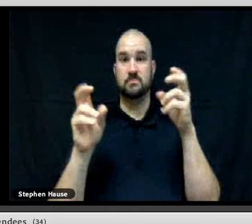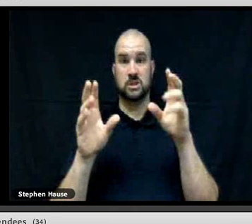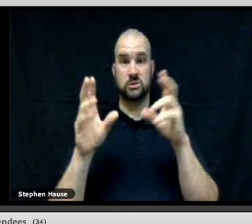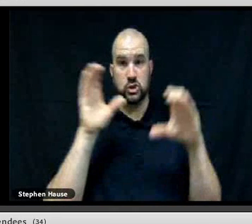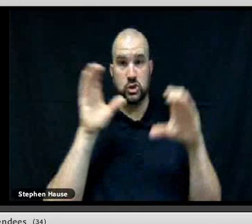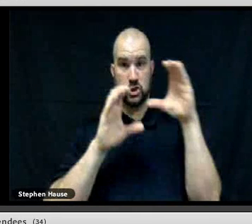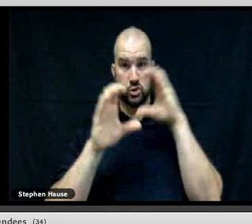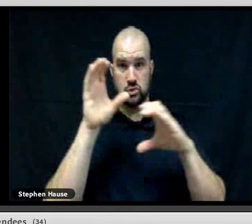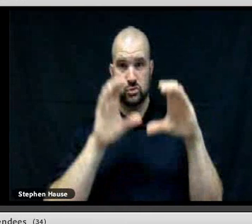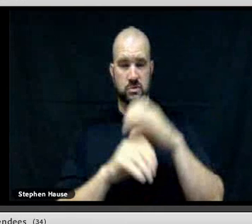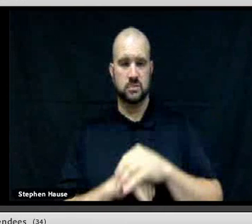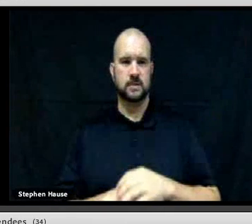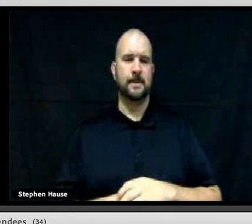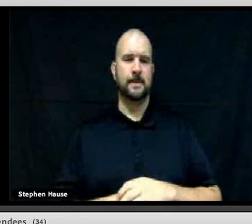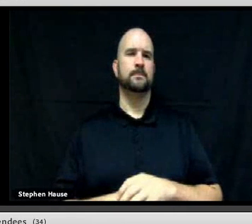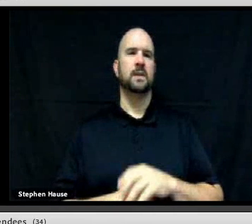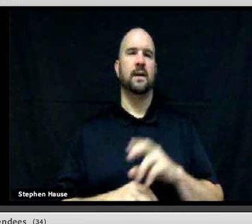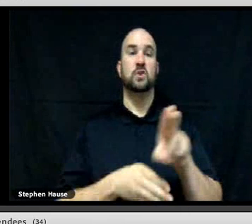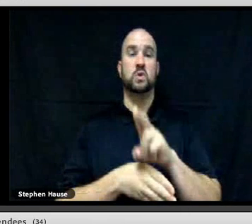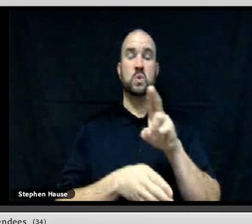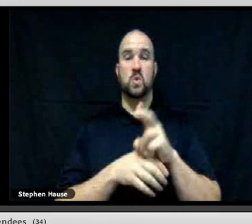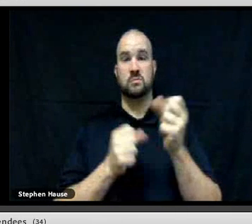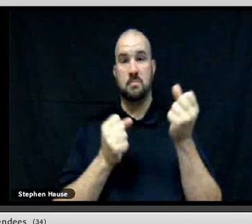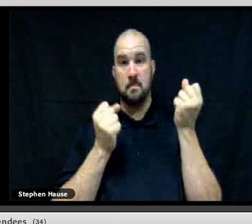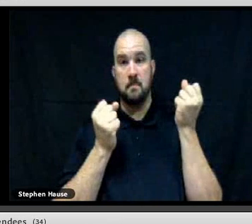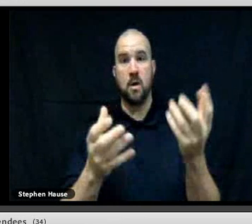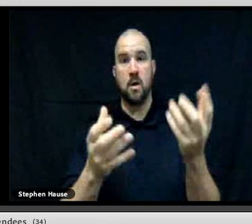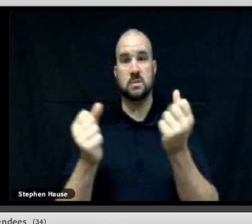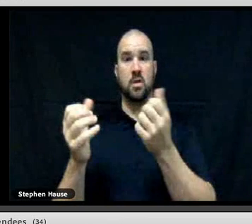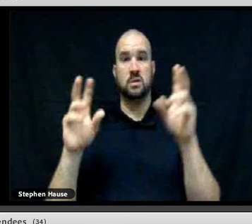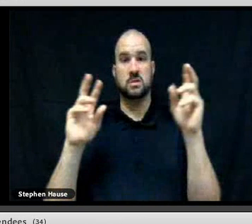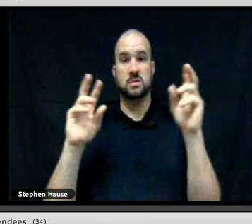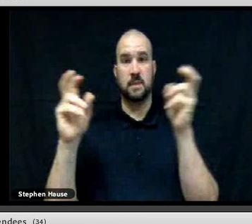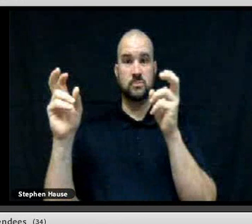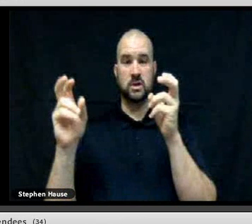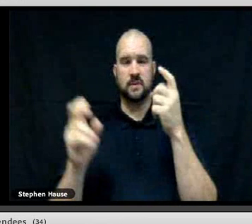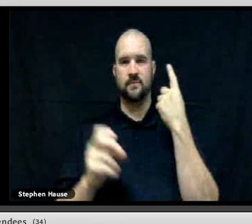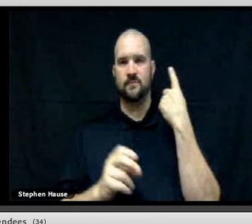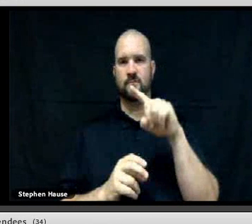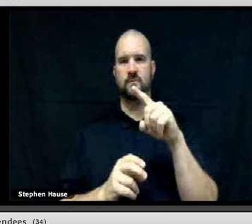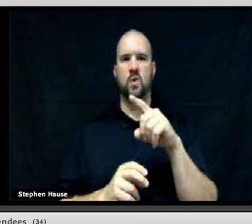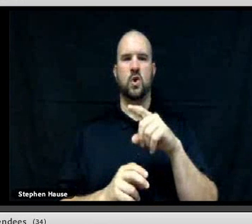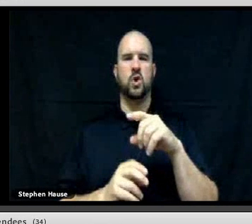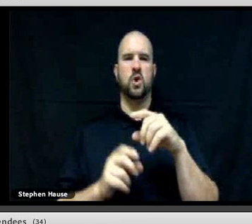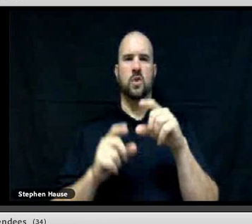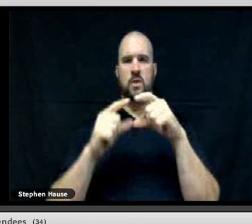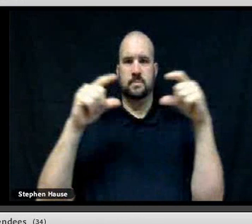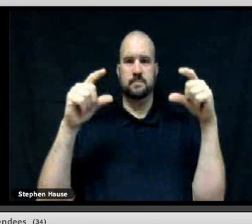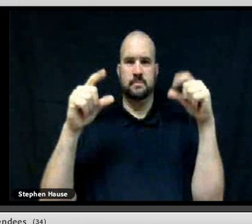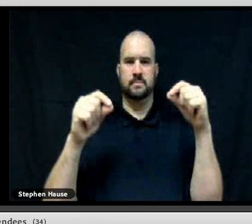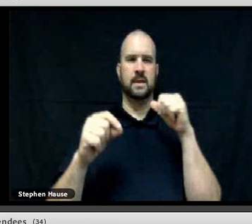for your subject headings rather than packing them into one field, um,